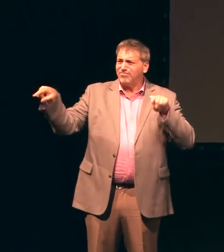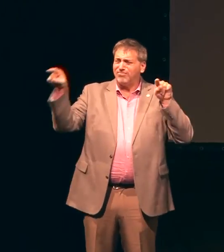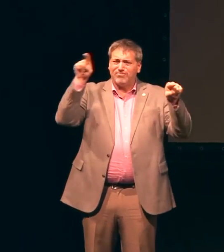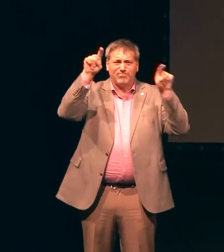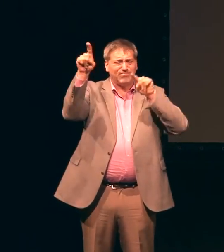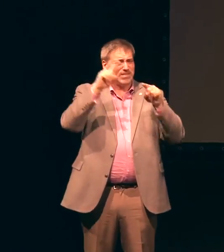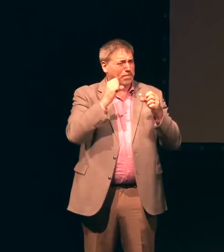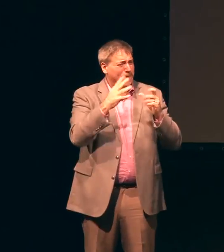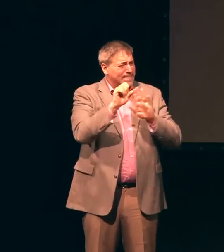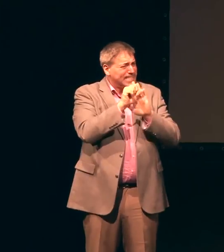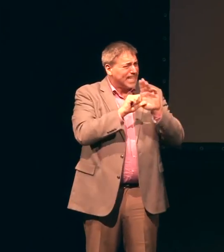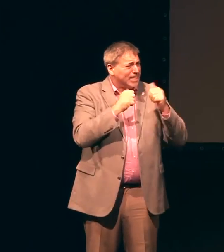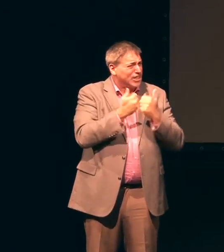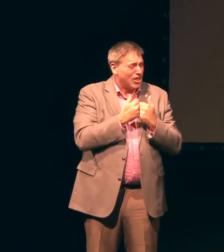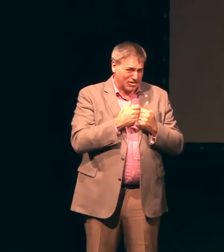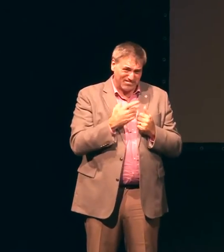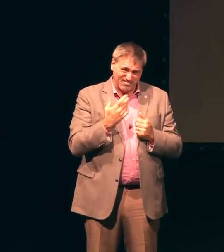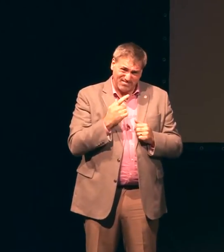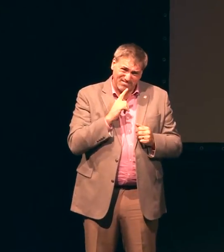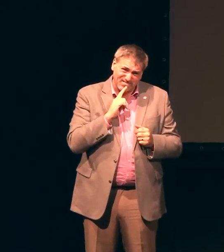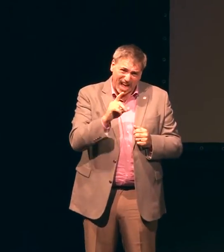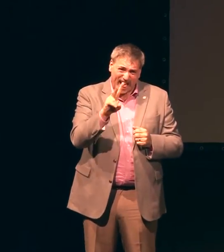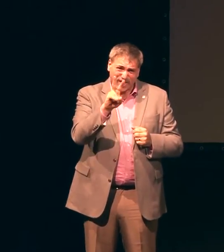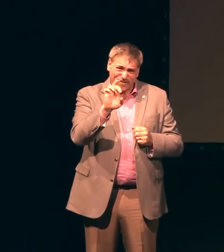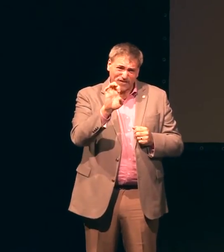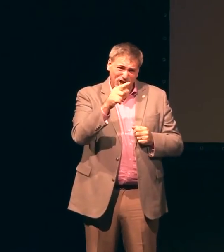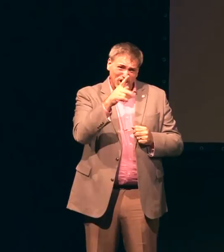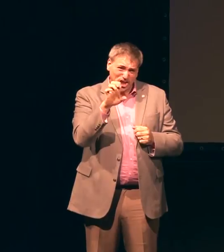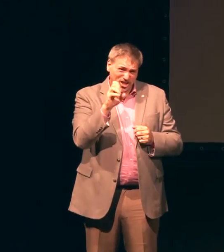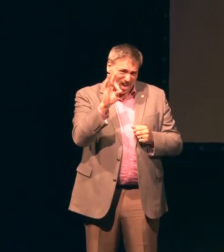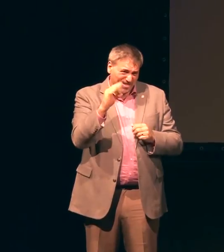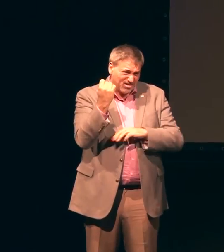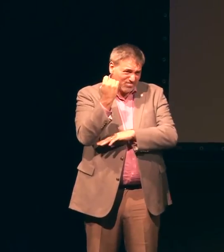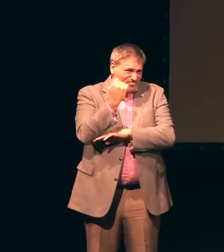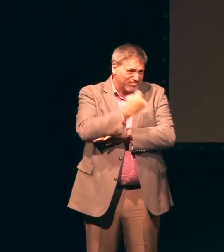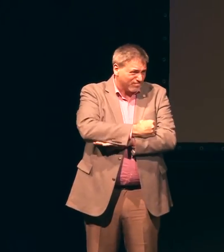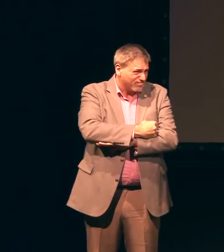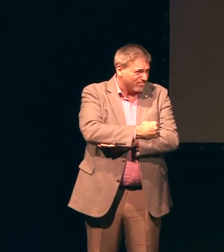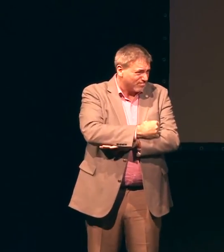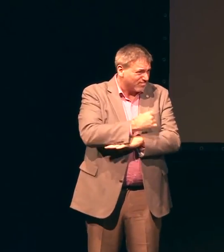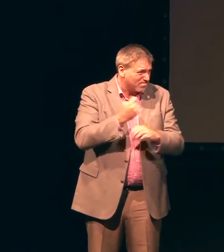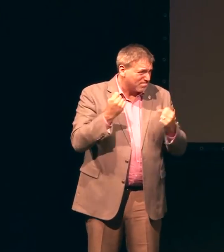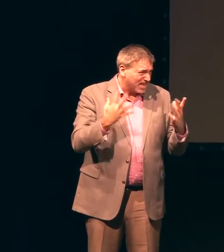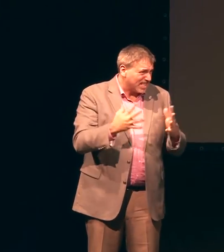in the Deaf community, there are so many state agencies that are on the verge of shutting